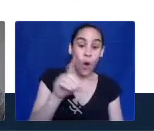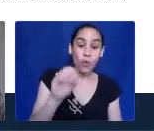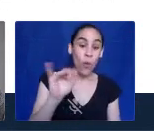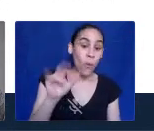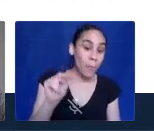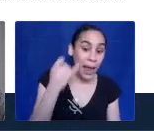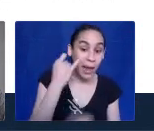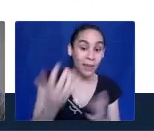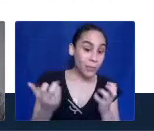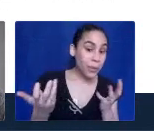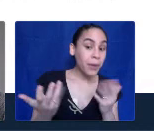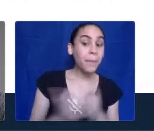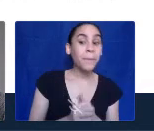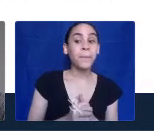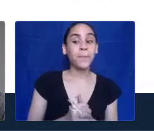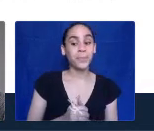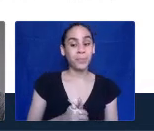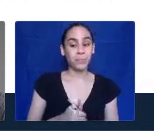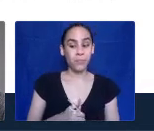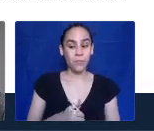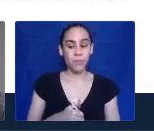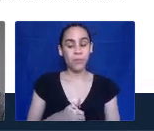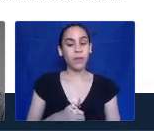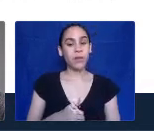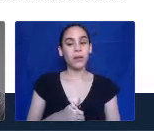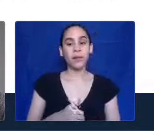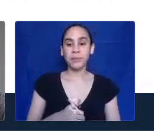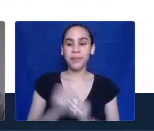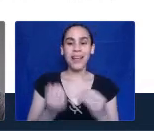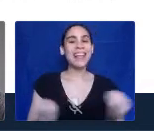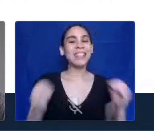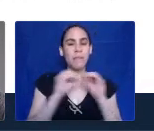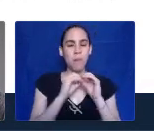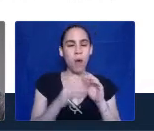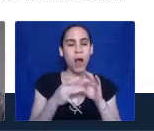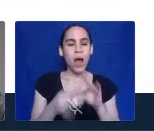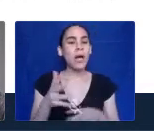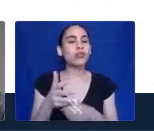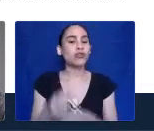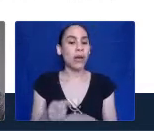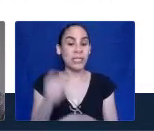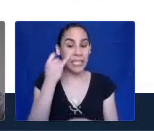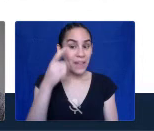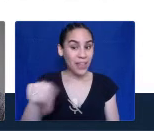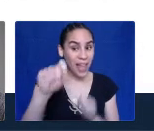to do um but it's more about trust if they get to know you if they get to know how you think